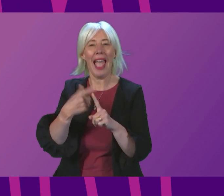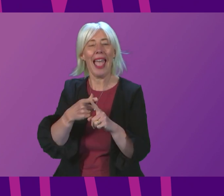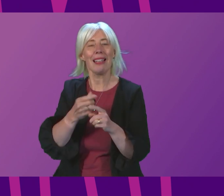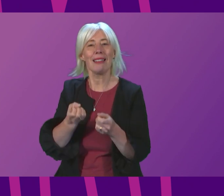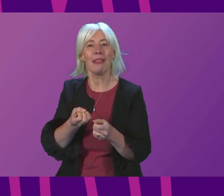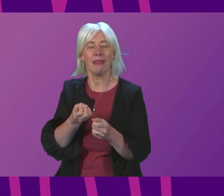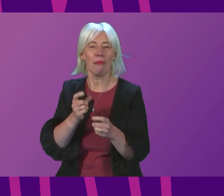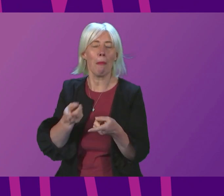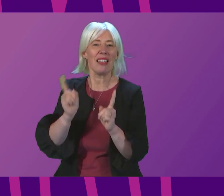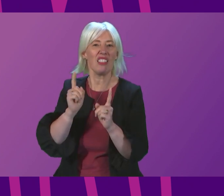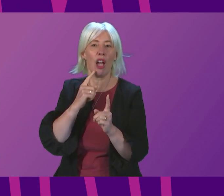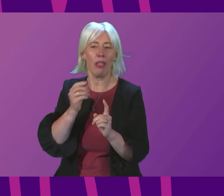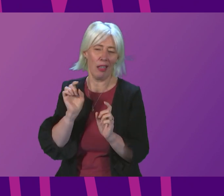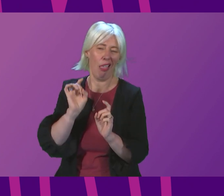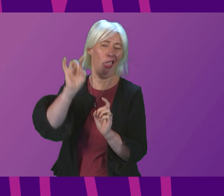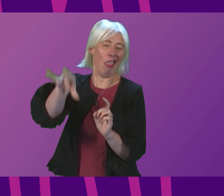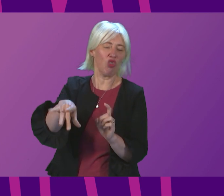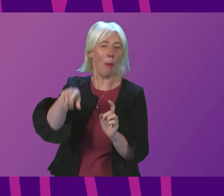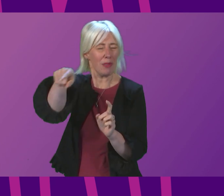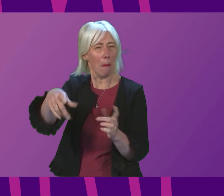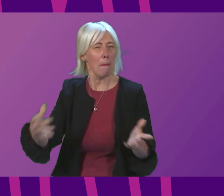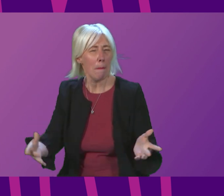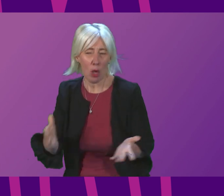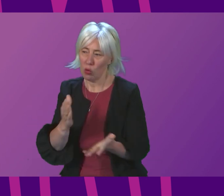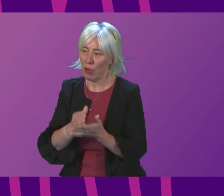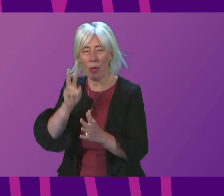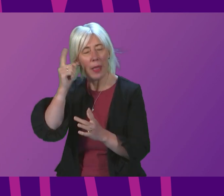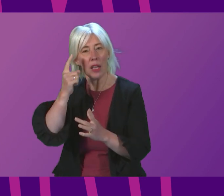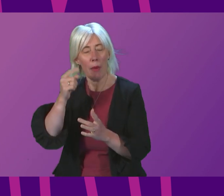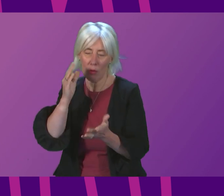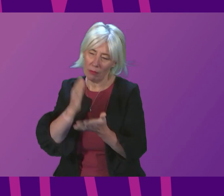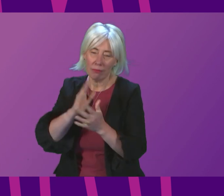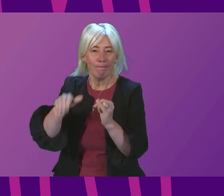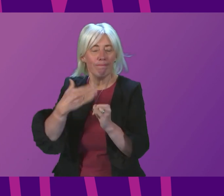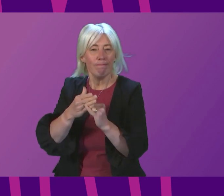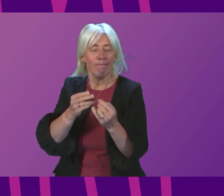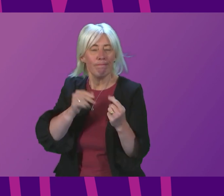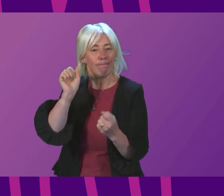If we are looking for ultimate responsibility from the First Minister, will she tell us